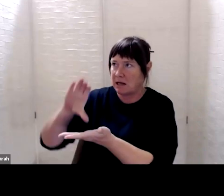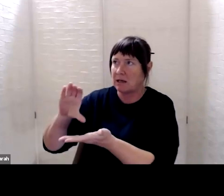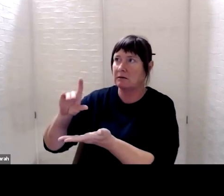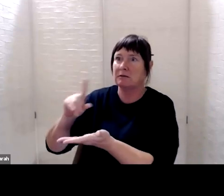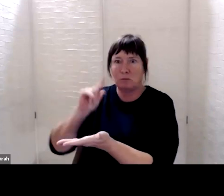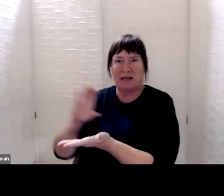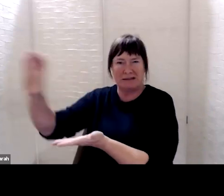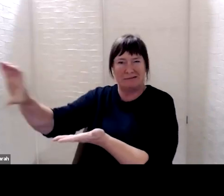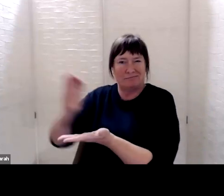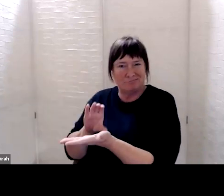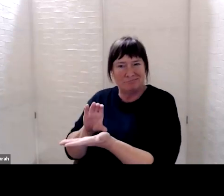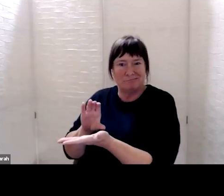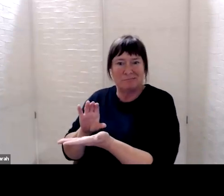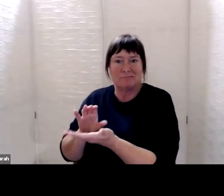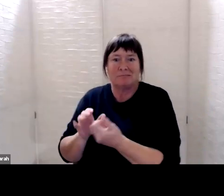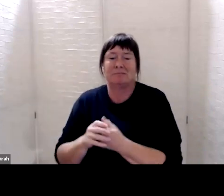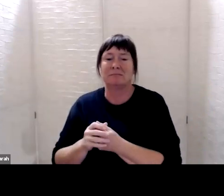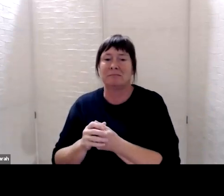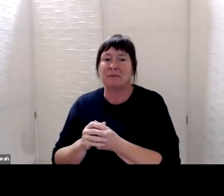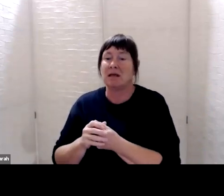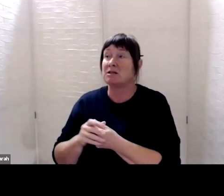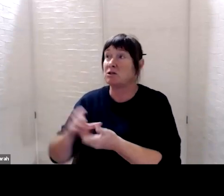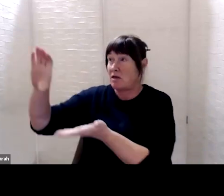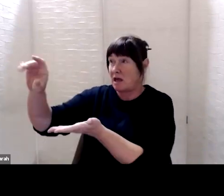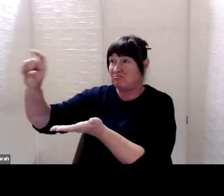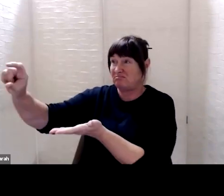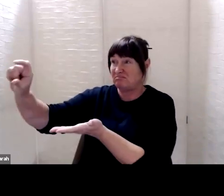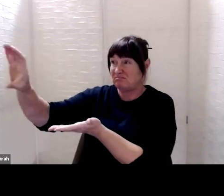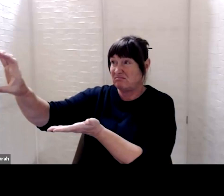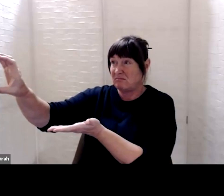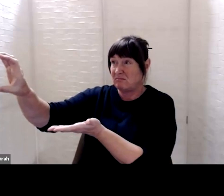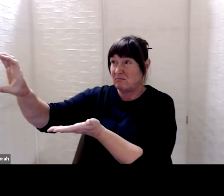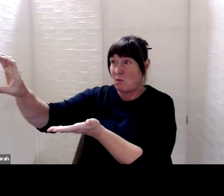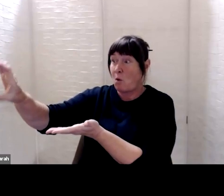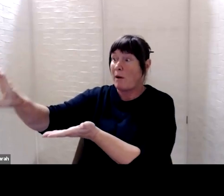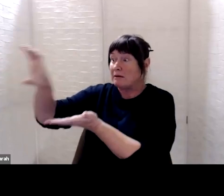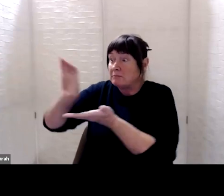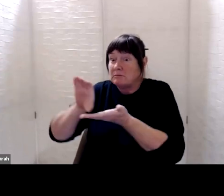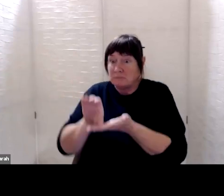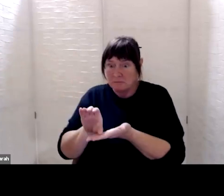we can expect that the drawdown of the contingency will allow us to make more broadly available,